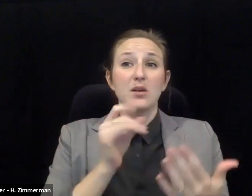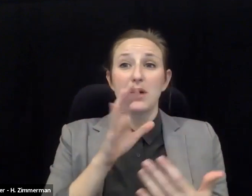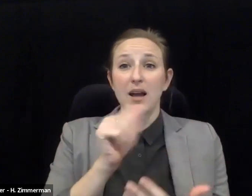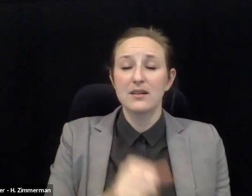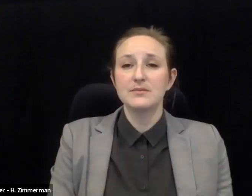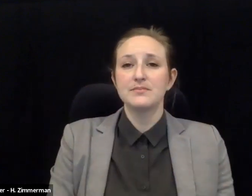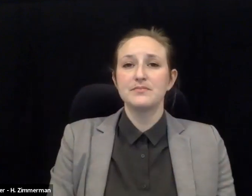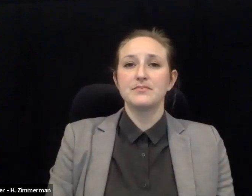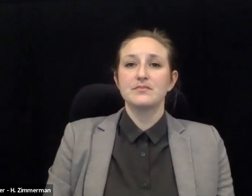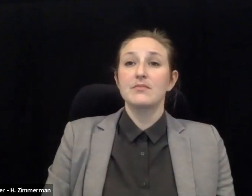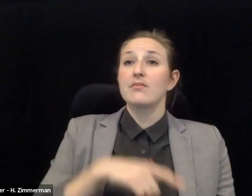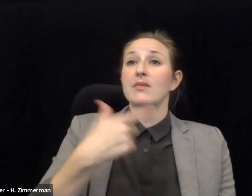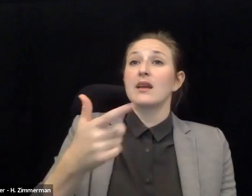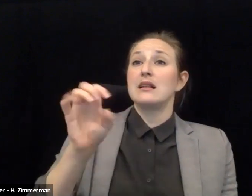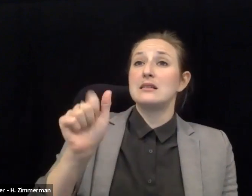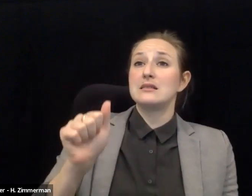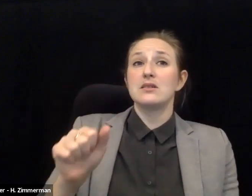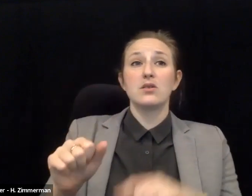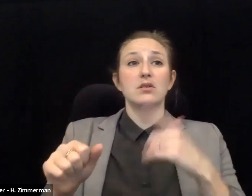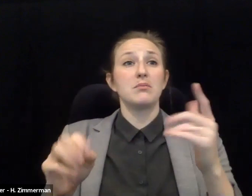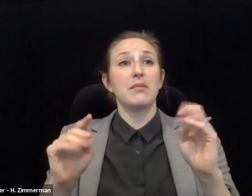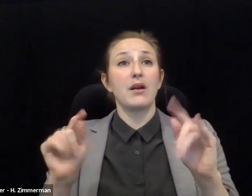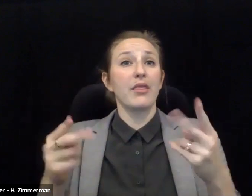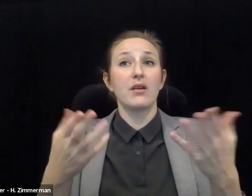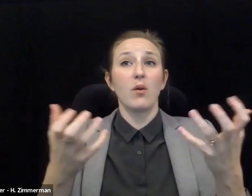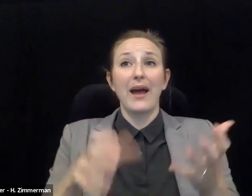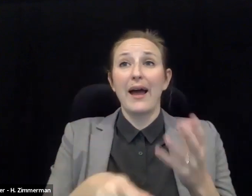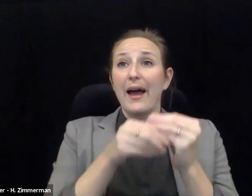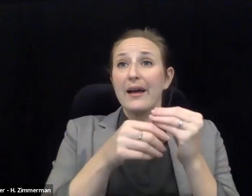Justin Harford: Lisa or Meredith, anything to add to that she's